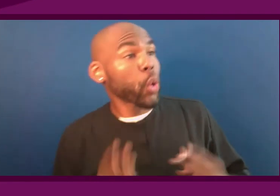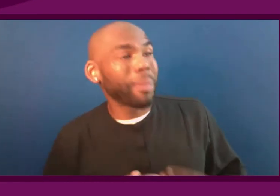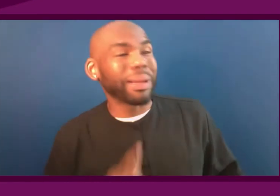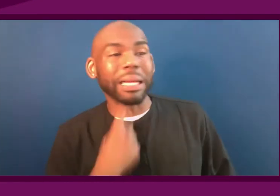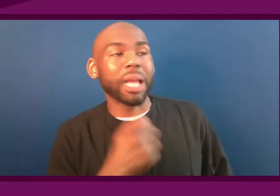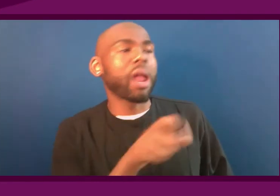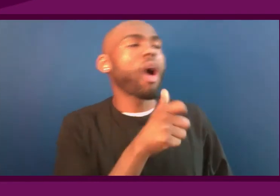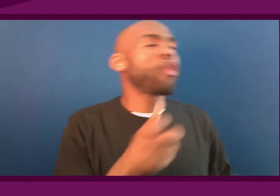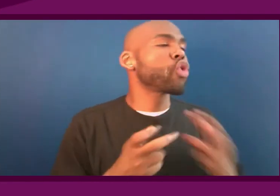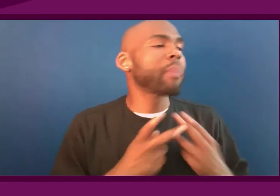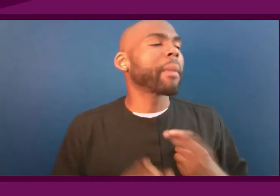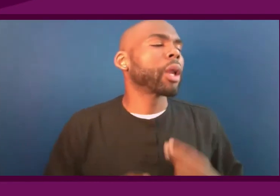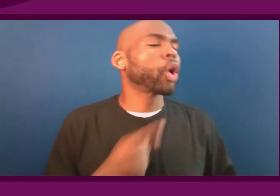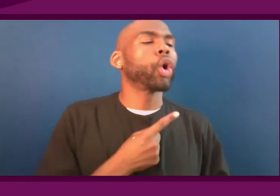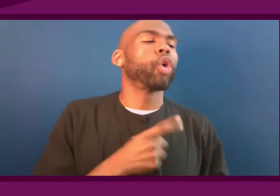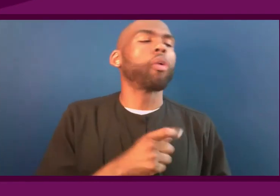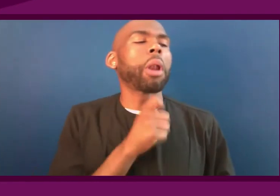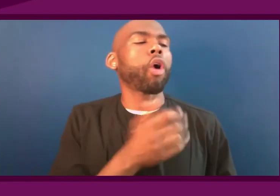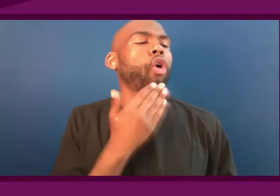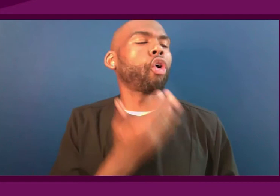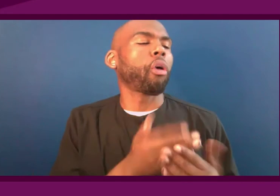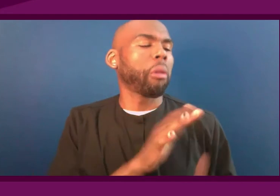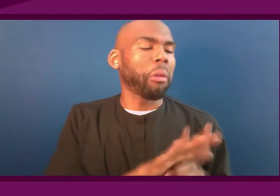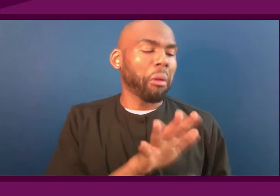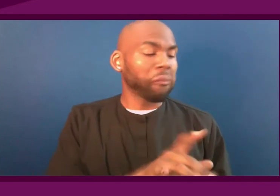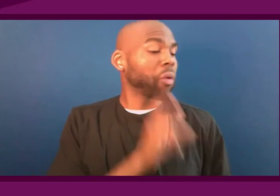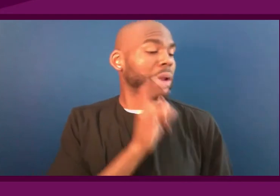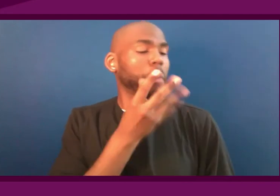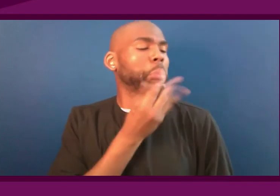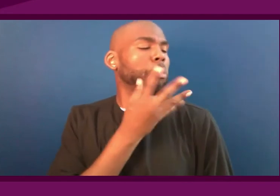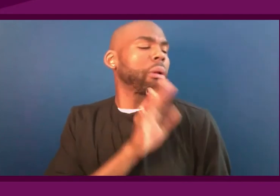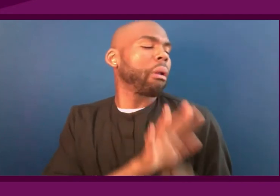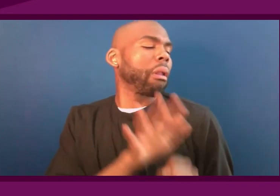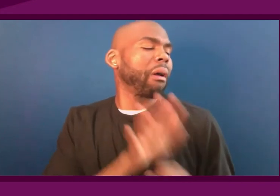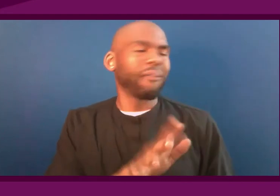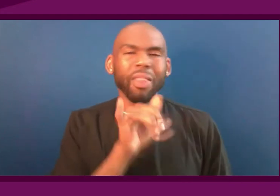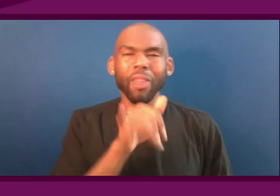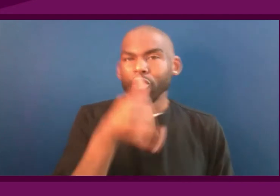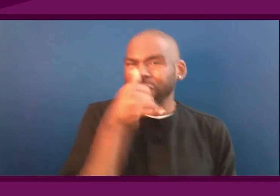that governments and corporations and society as a whole... why is it so important